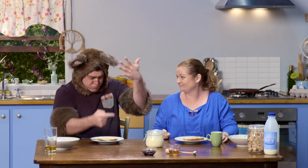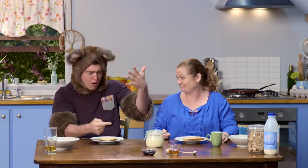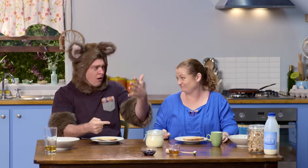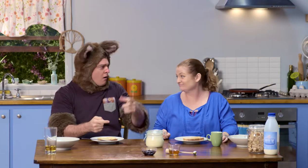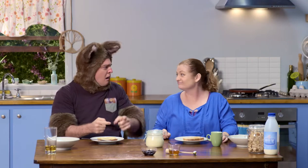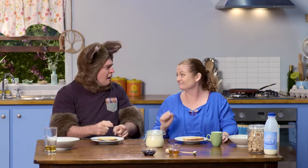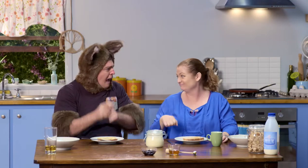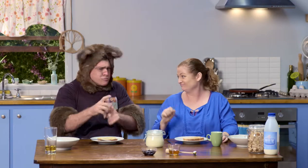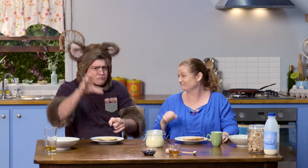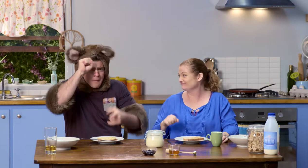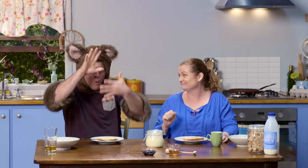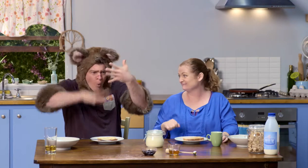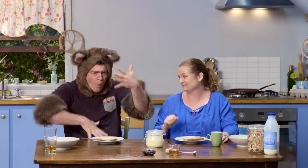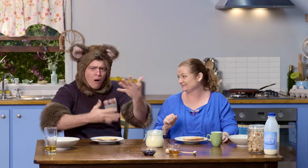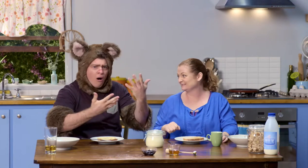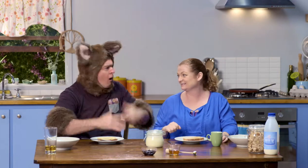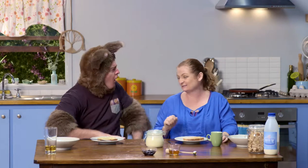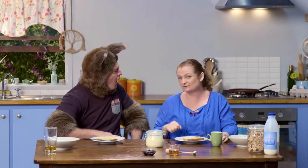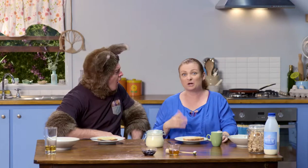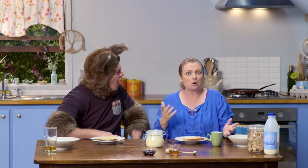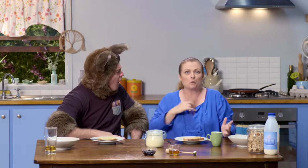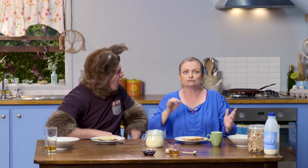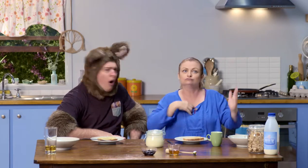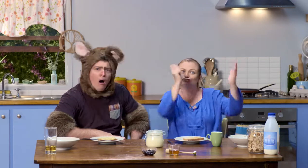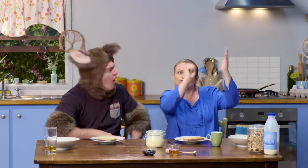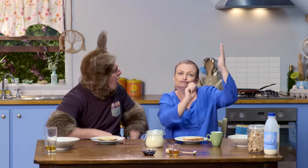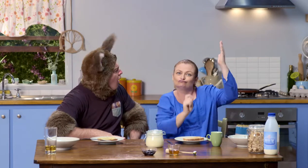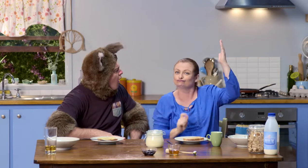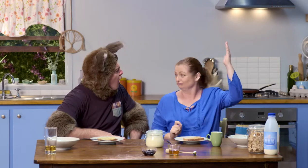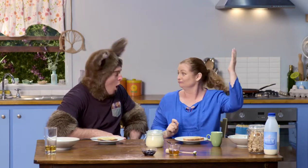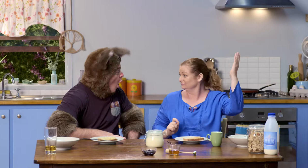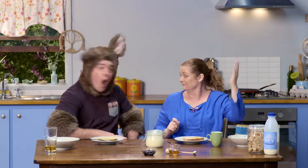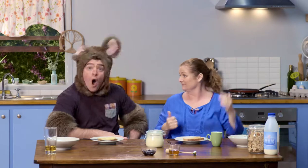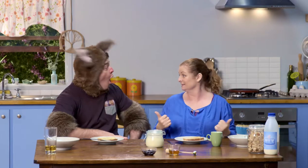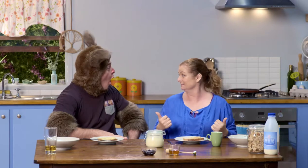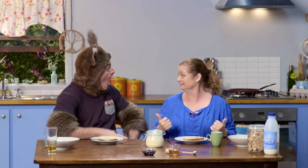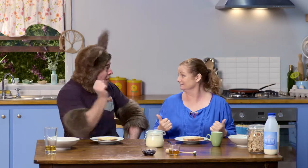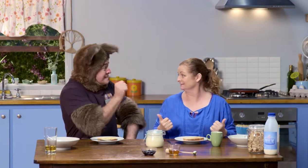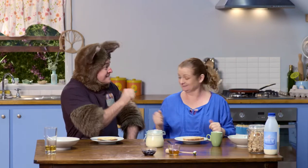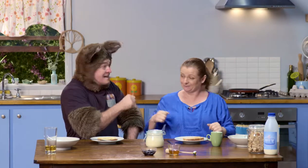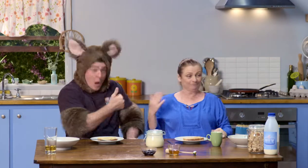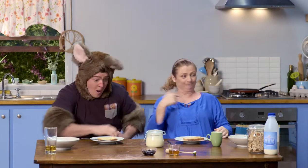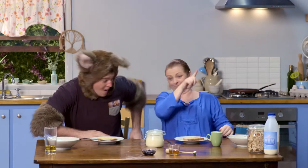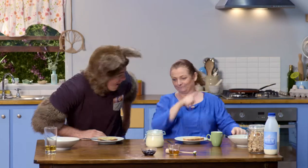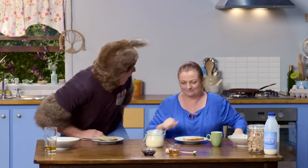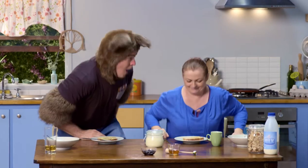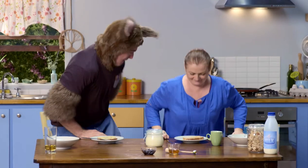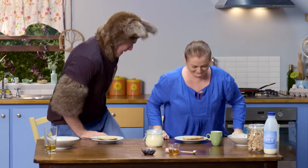It can do so many things. It so hard to remember them all. I know, why don't we make a list? OK. Let's go.